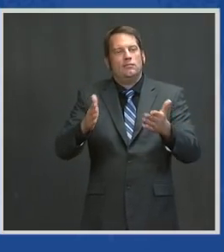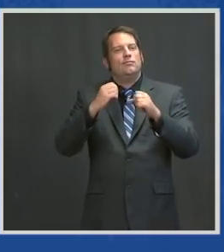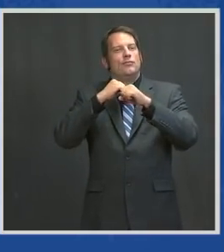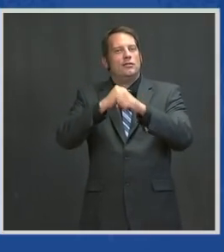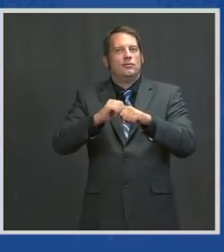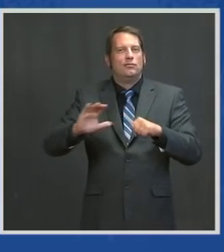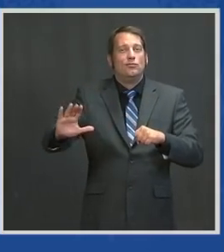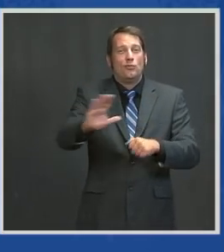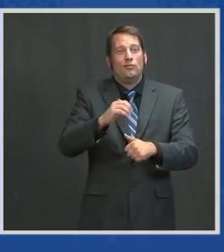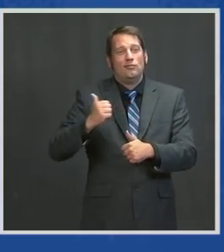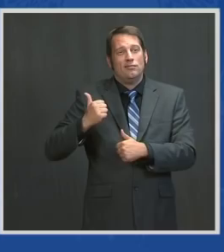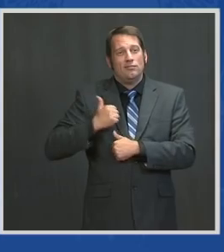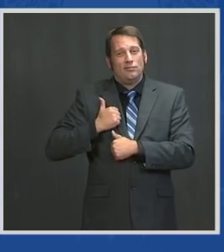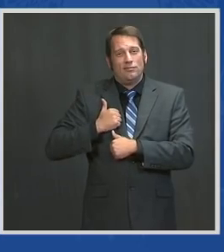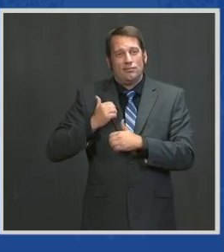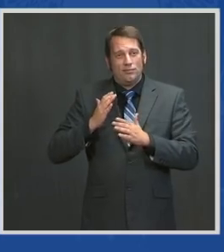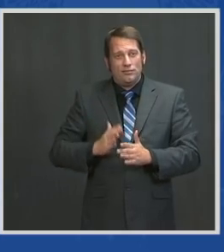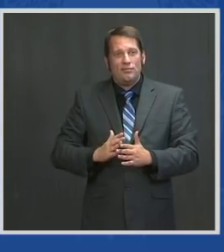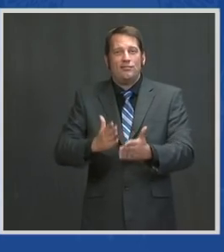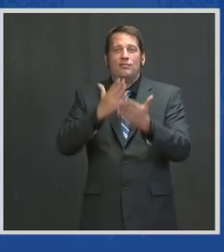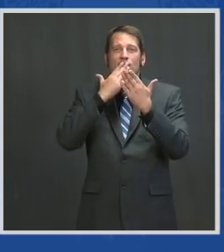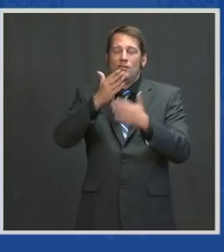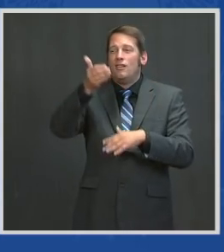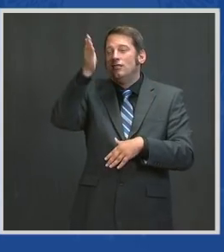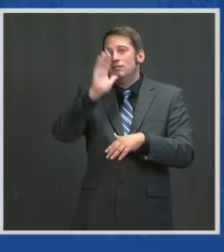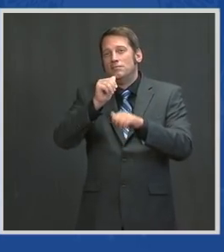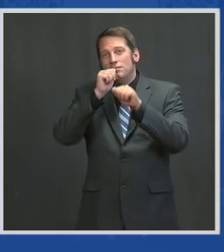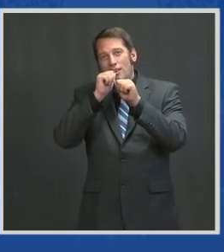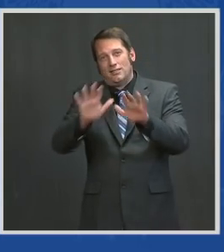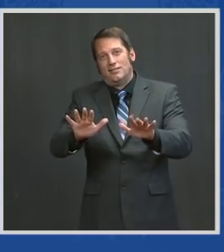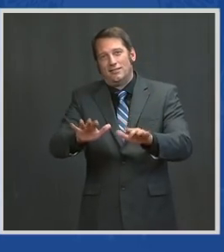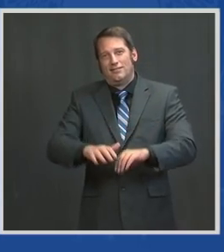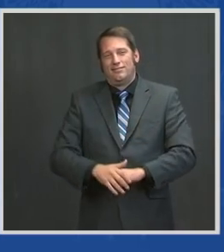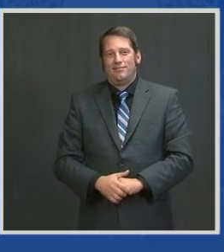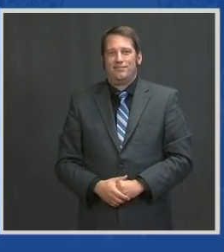Thank you, and God bless.